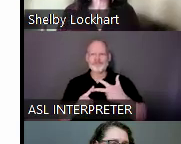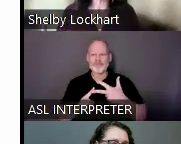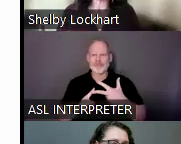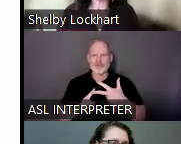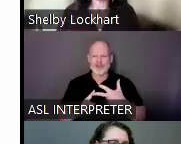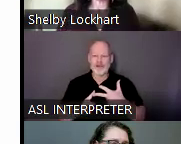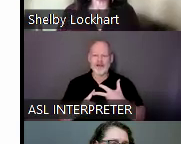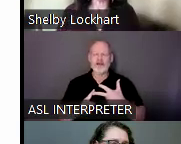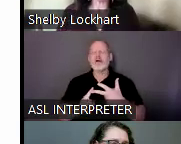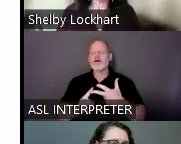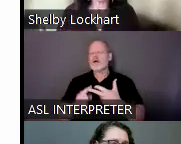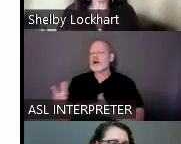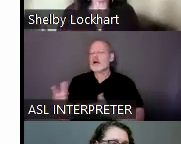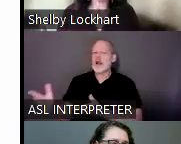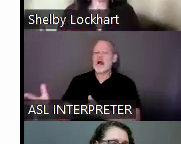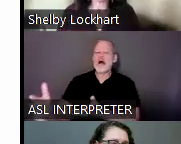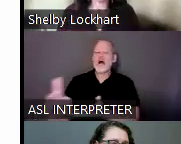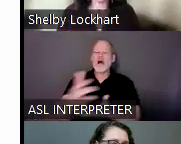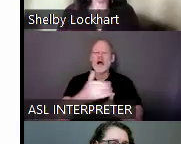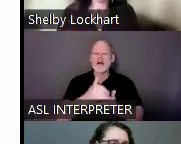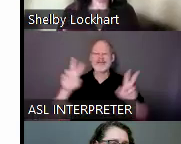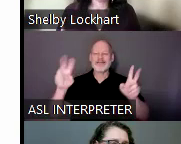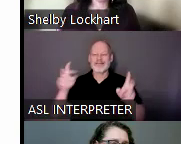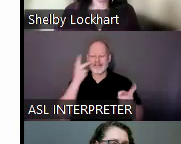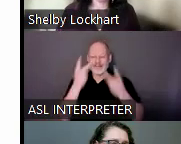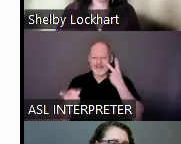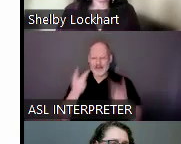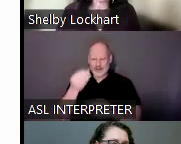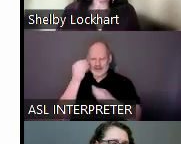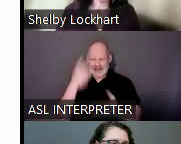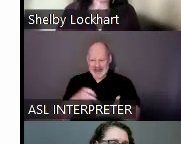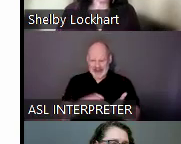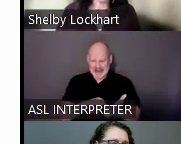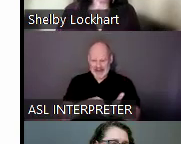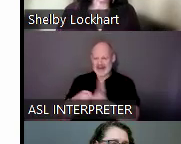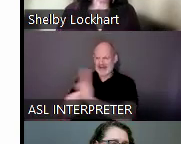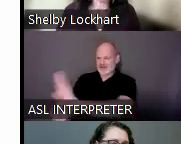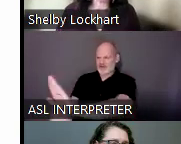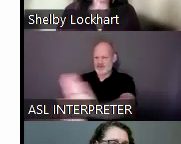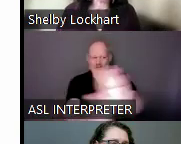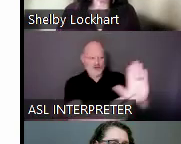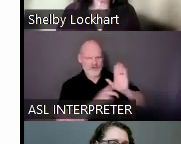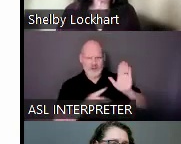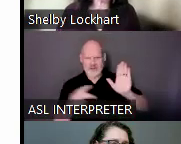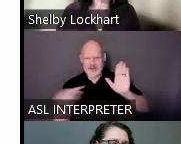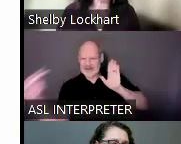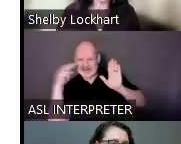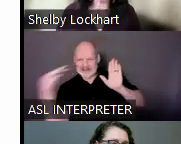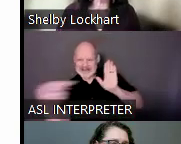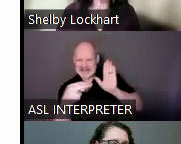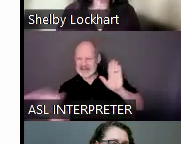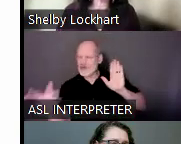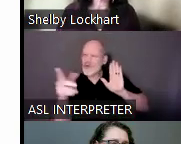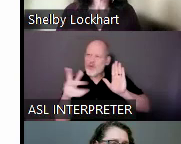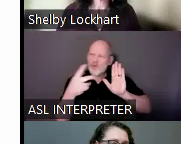data in front of people and ask them what they see and might wonder or want to do about it.